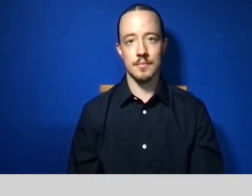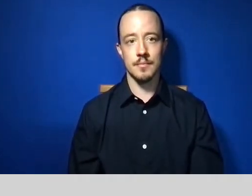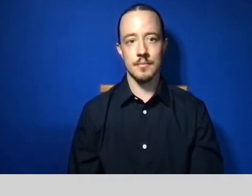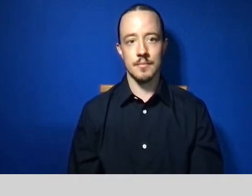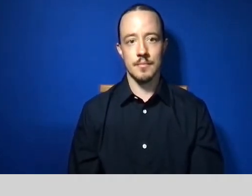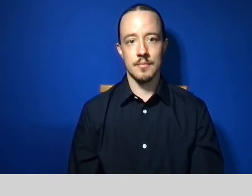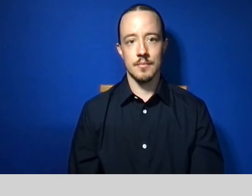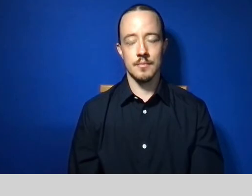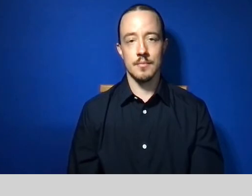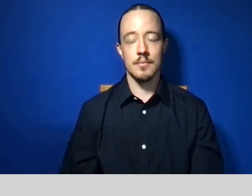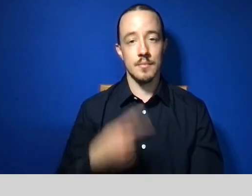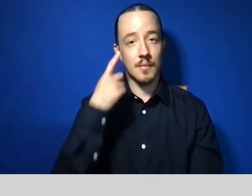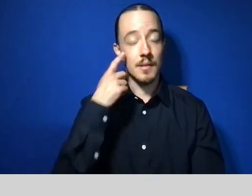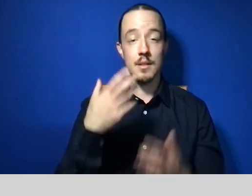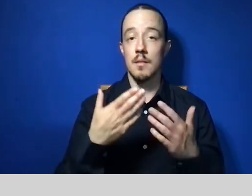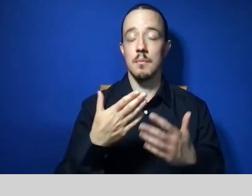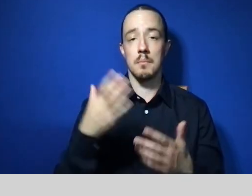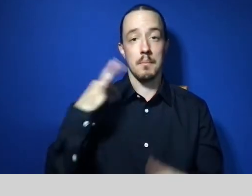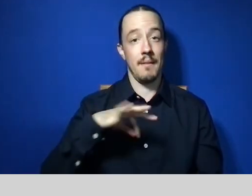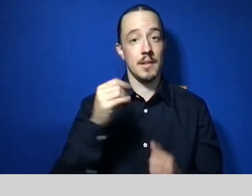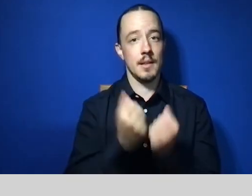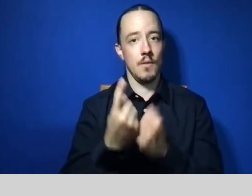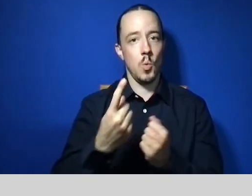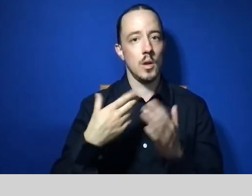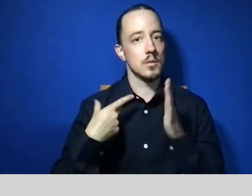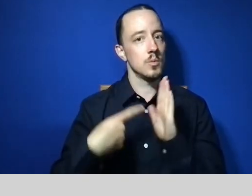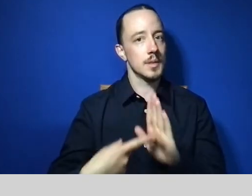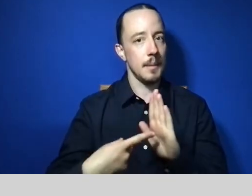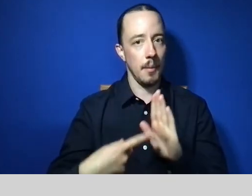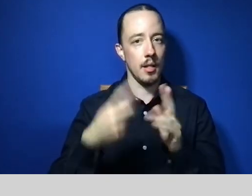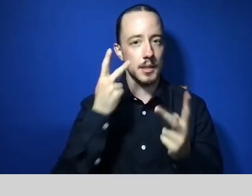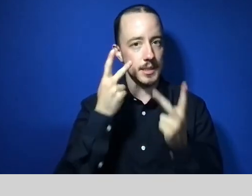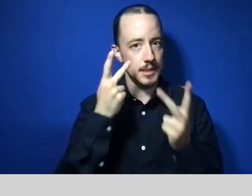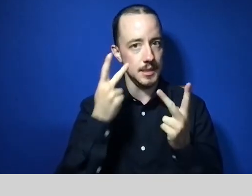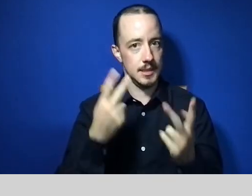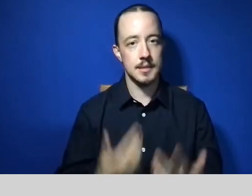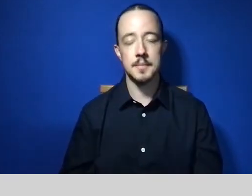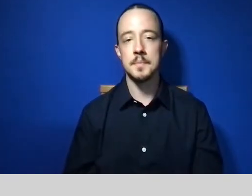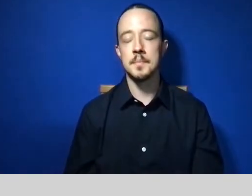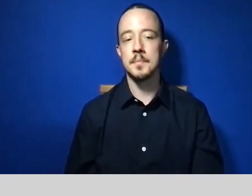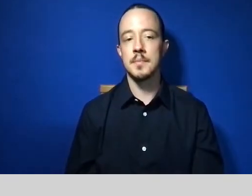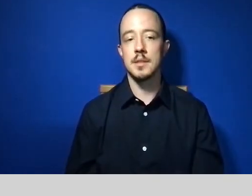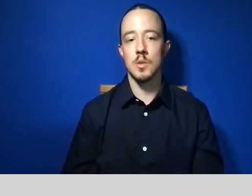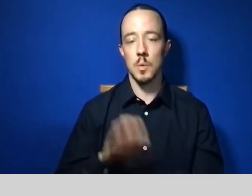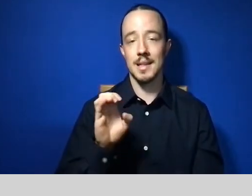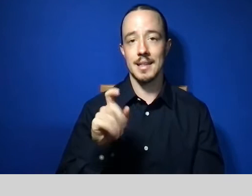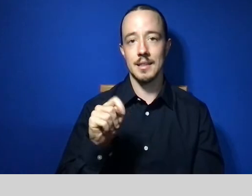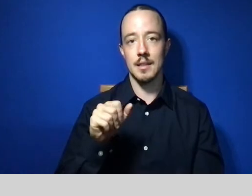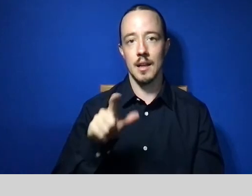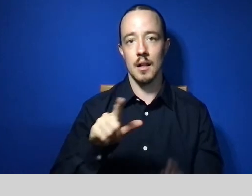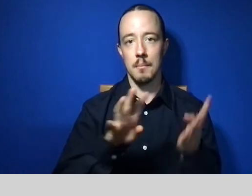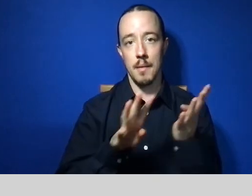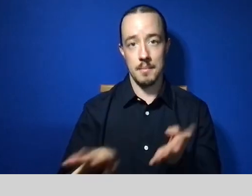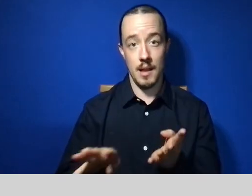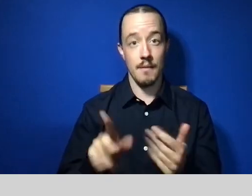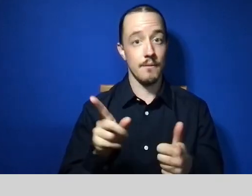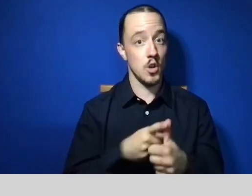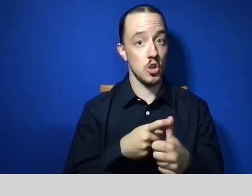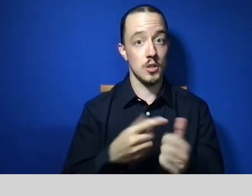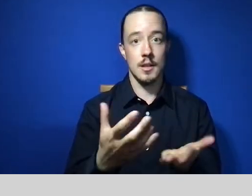So I think it's always helpful to go through an example to drive this point home. So we think about our ETL pipeline and the first step,